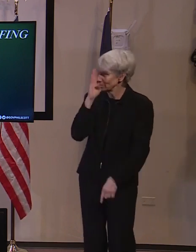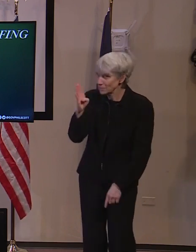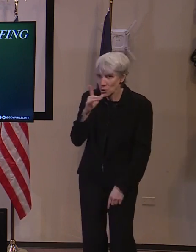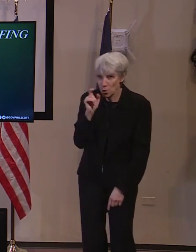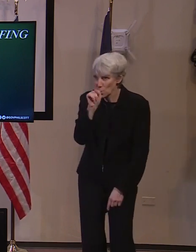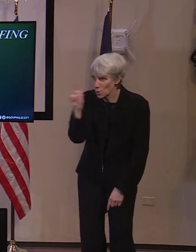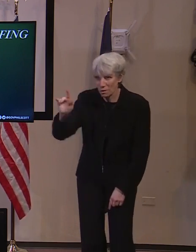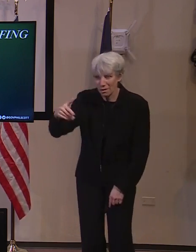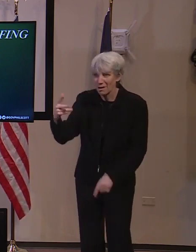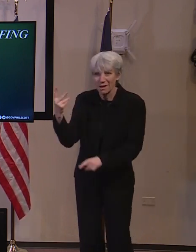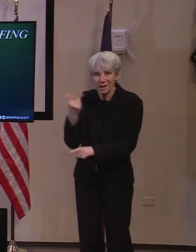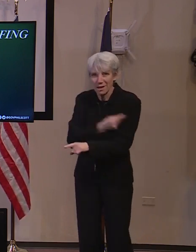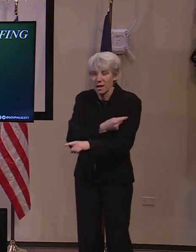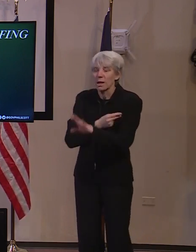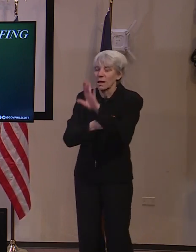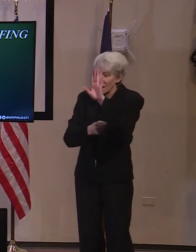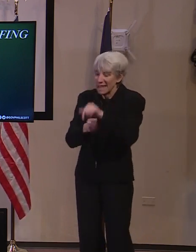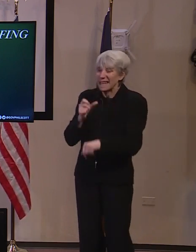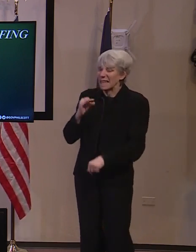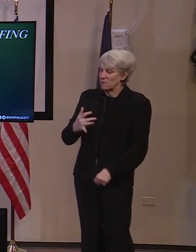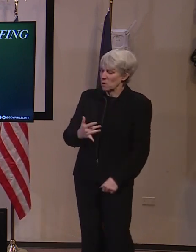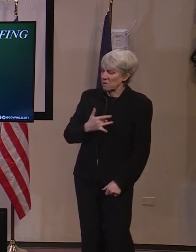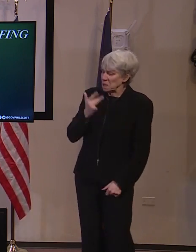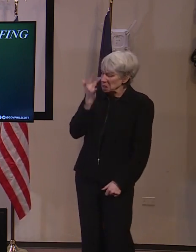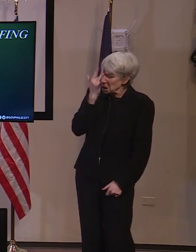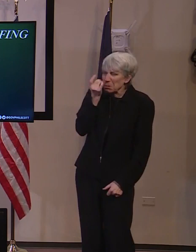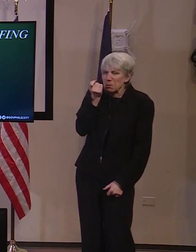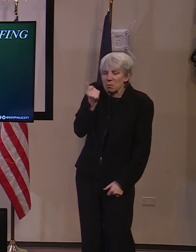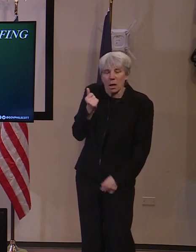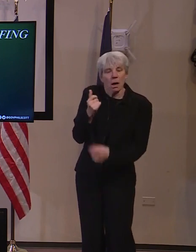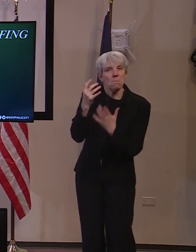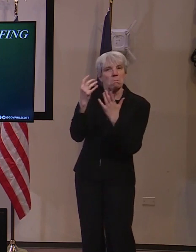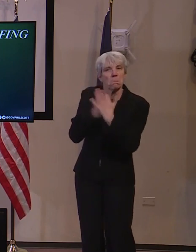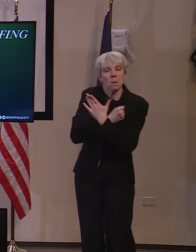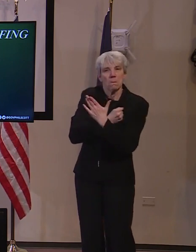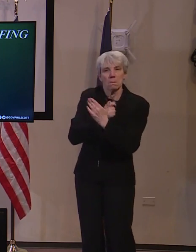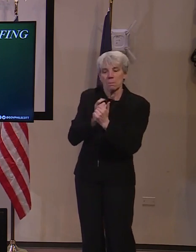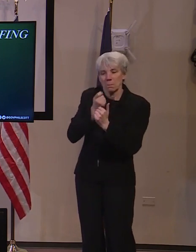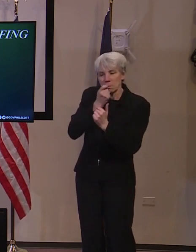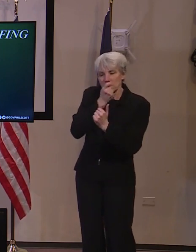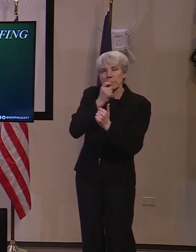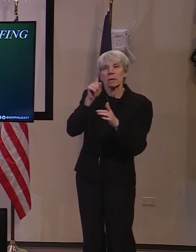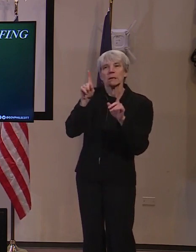test as soon as you have symptoms so that you can avail yourself of